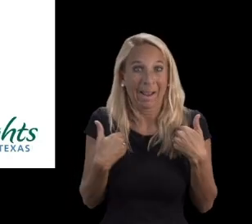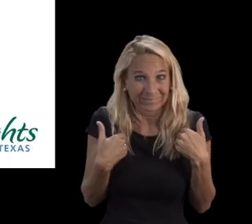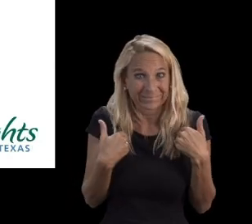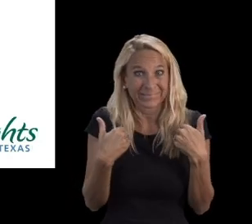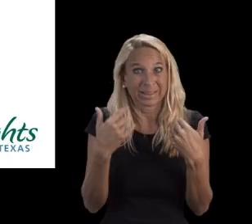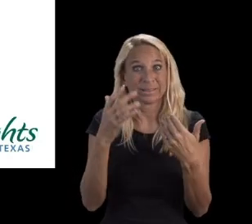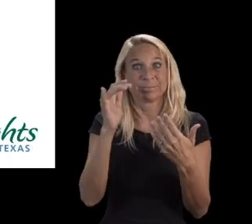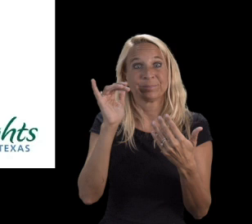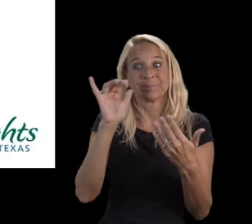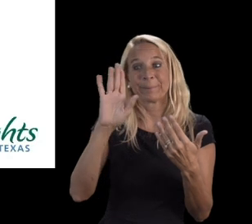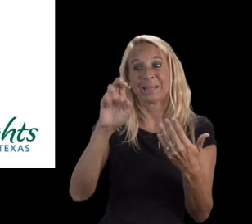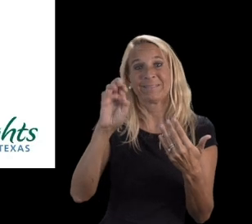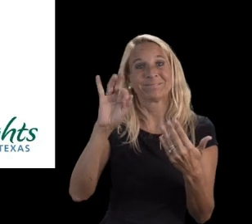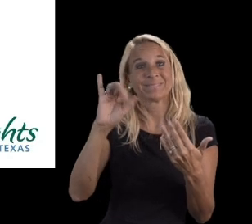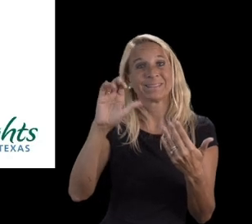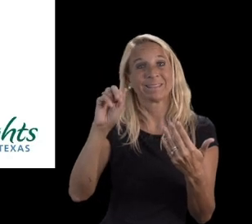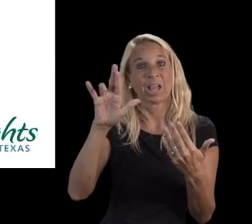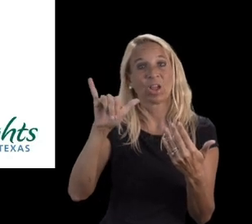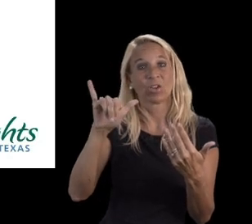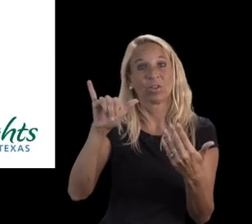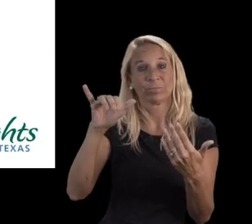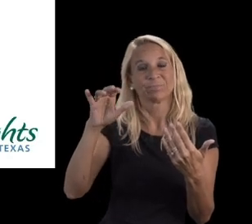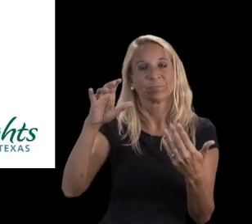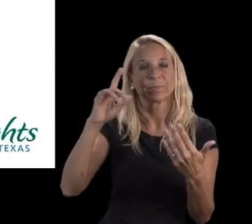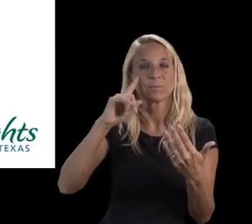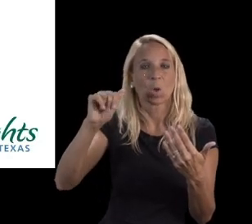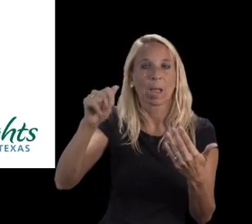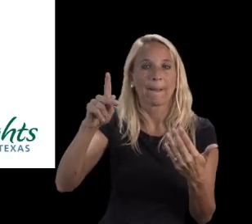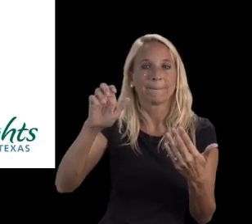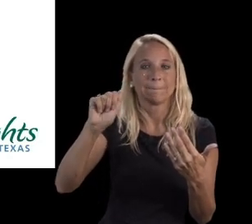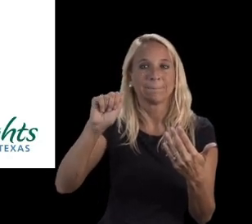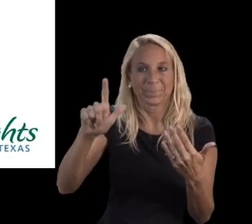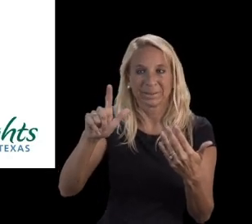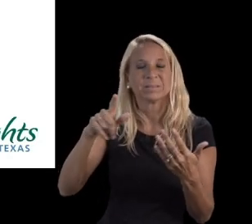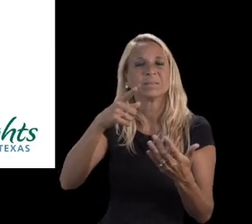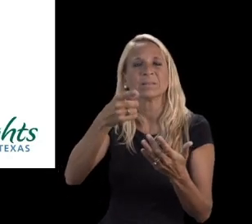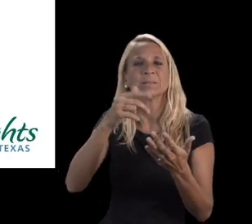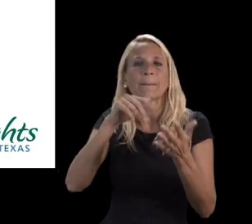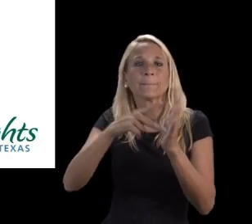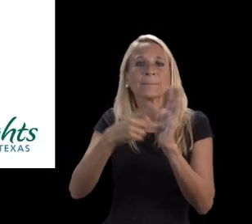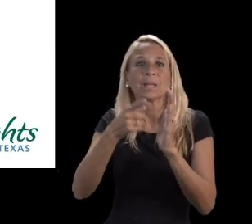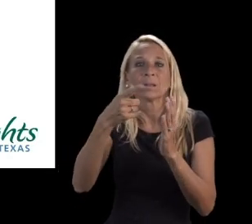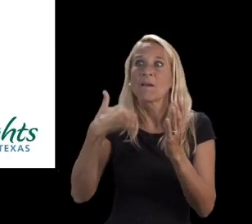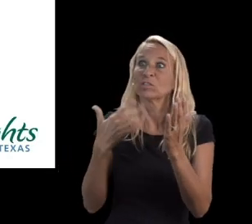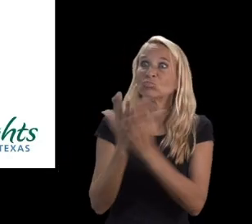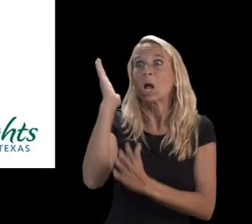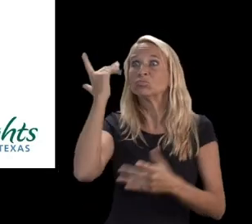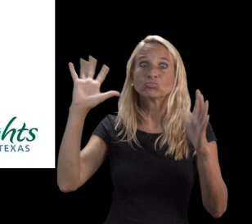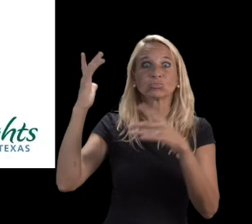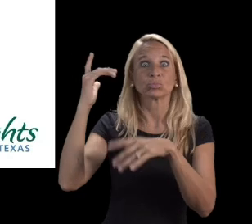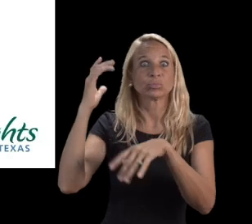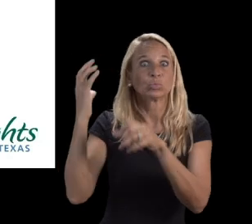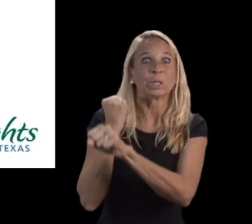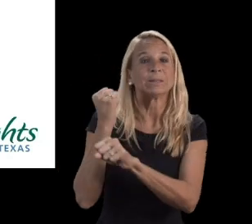that you're not giving away an option for the beneficiary to appeal, because they have the right to continue the process.